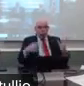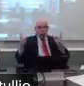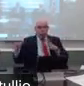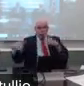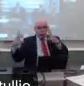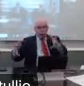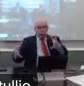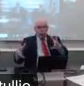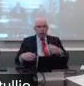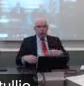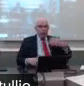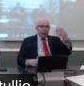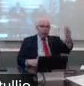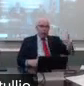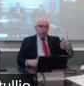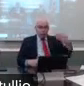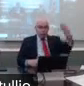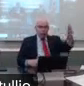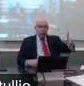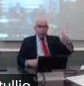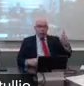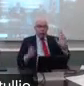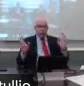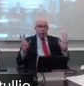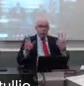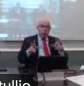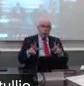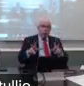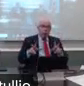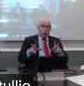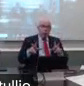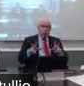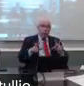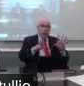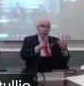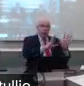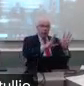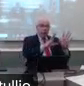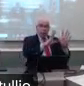After something started, and he was working with them, that was a little different in your situation. They had a.